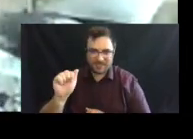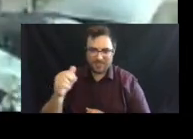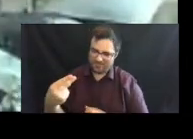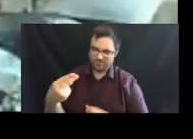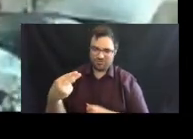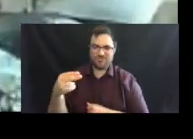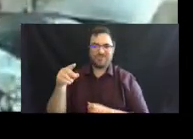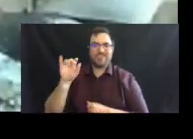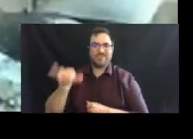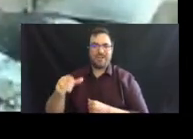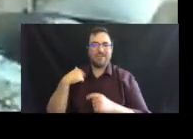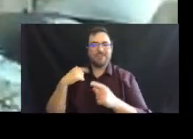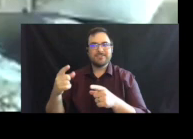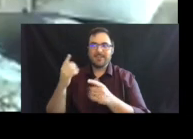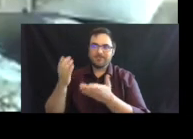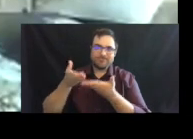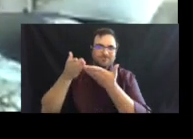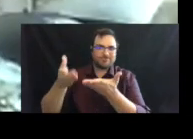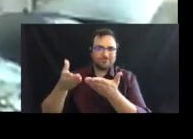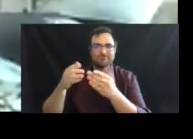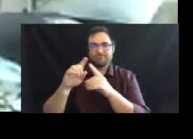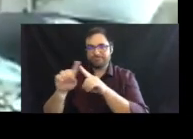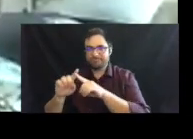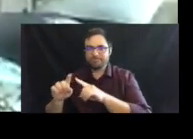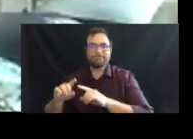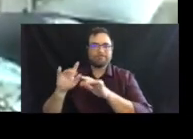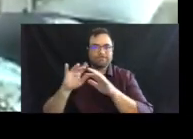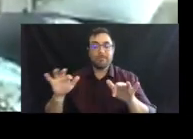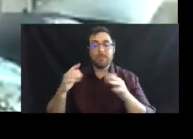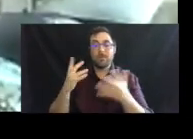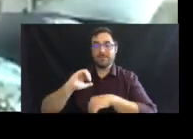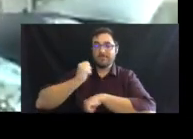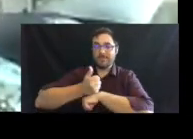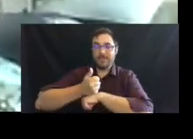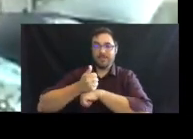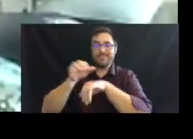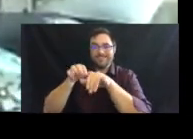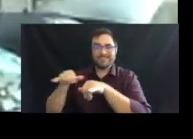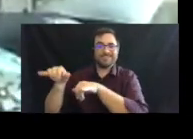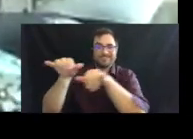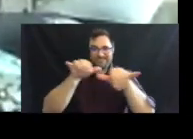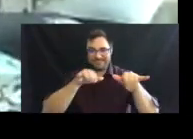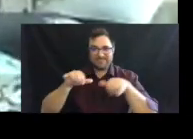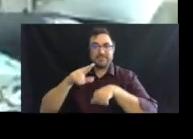statements that sort of set the guidelines at the national level for how state early